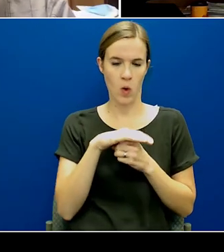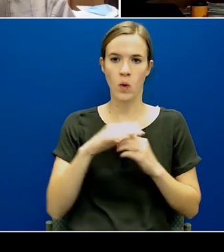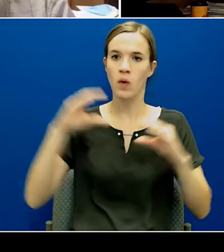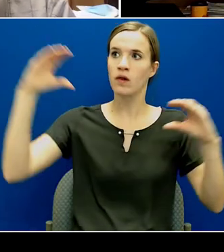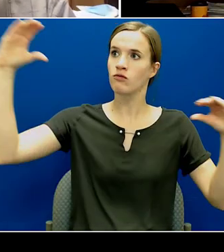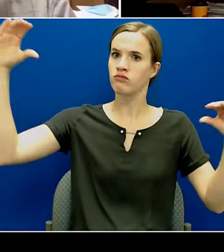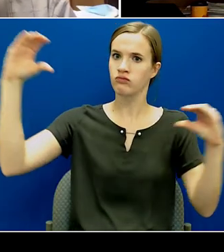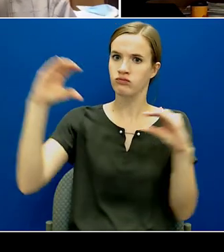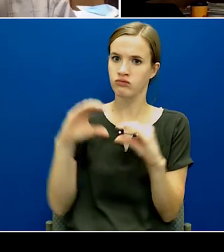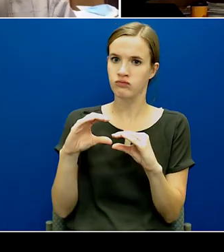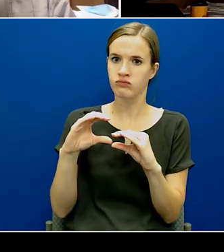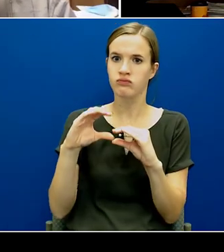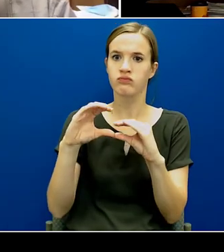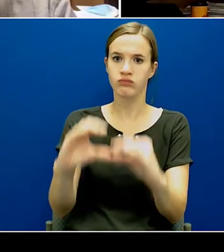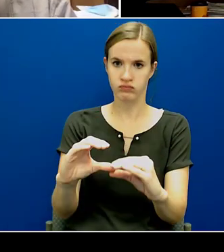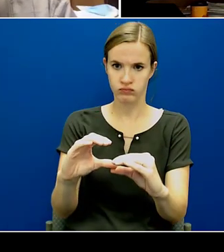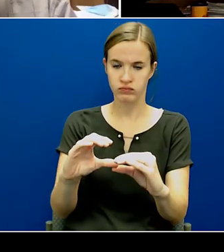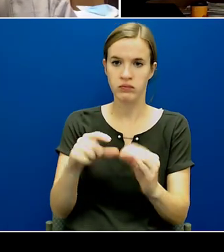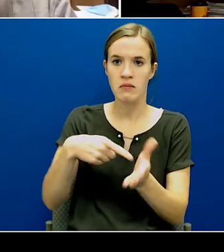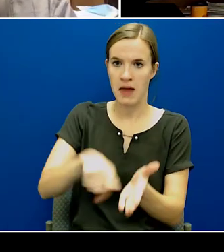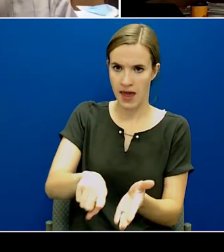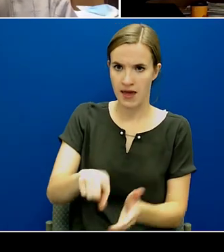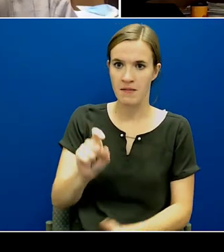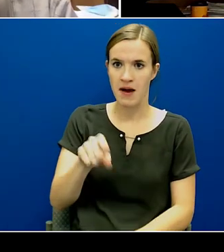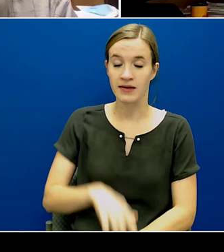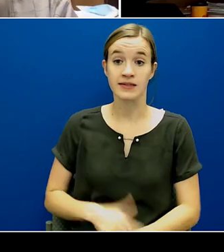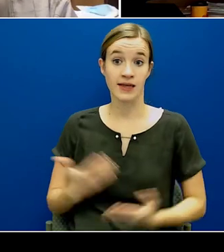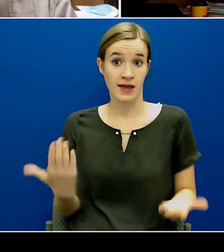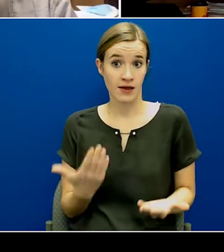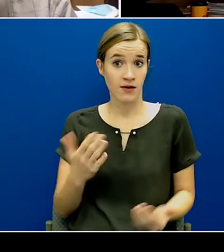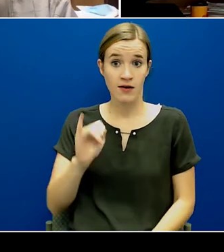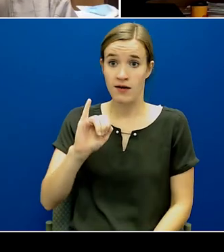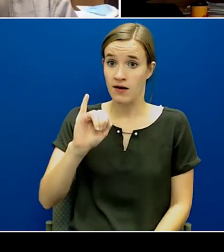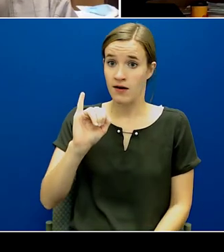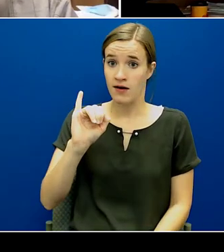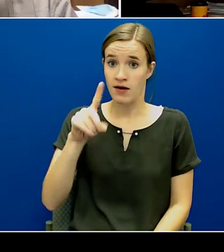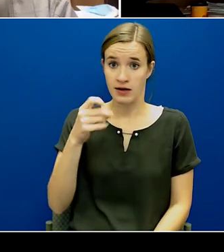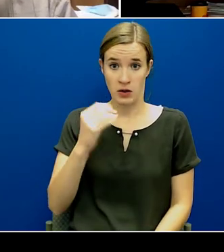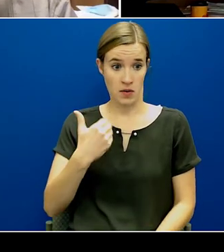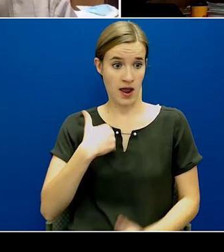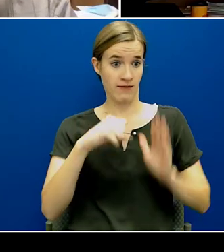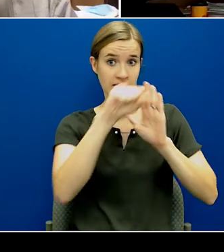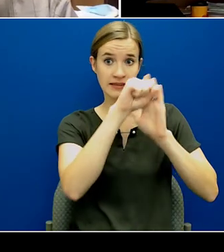Idaho, where there isn't any state money that goes into support actual operations of